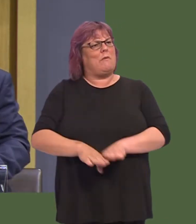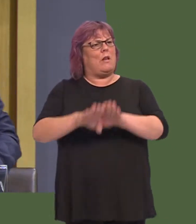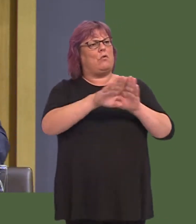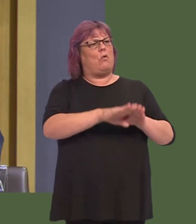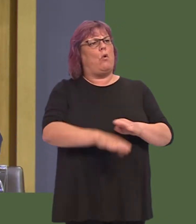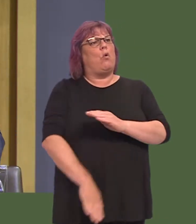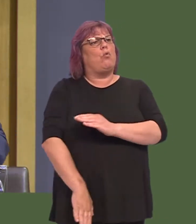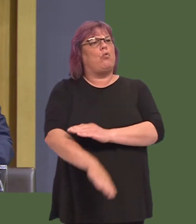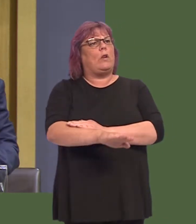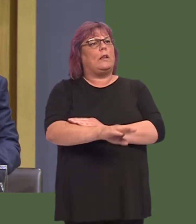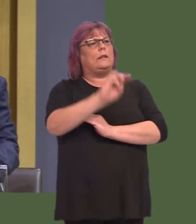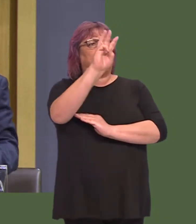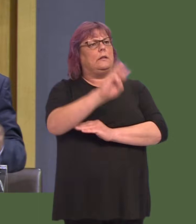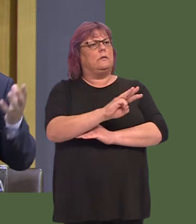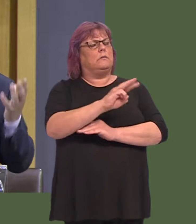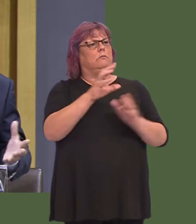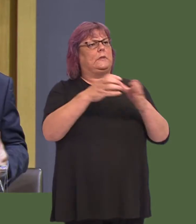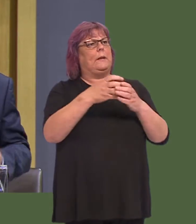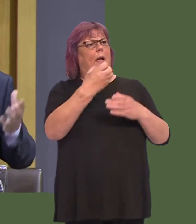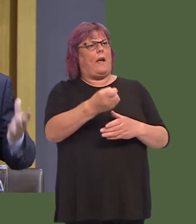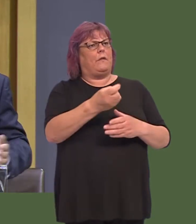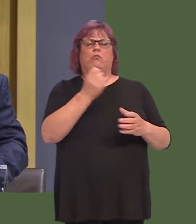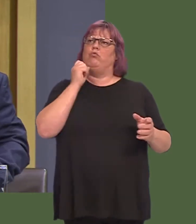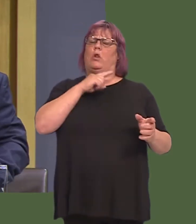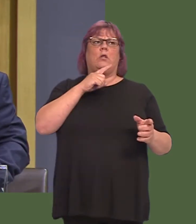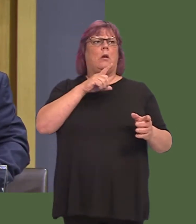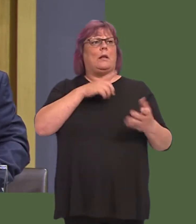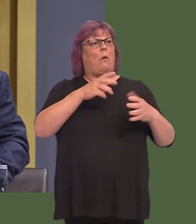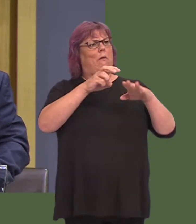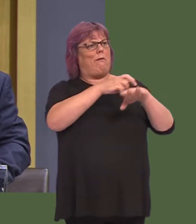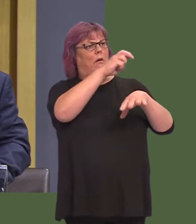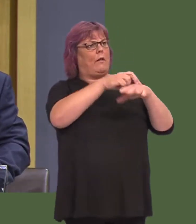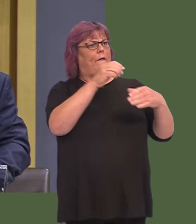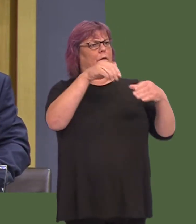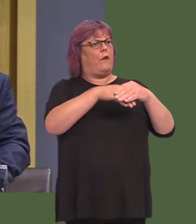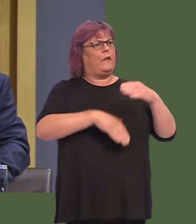And it seems more odd now that Ireland is a full test member of the International Cricket